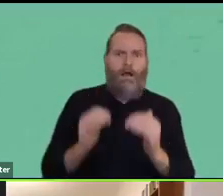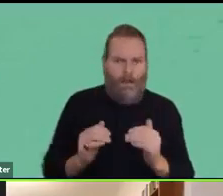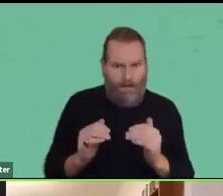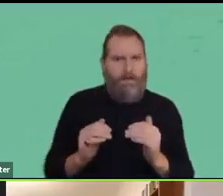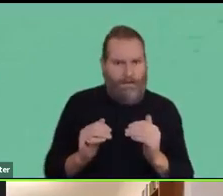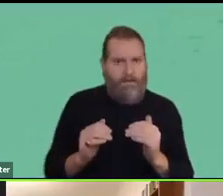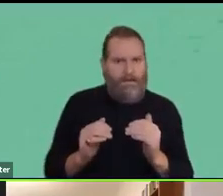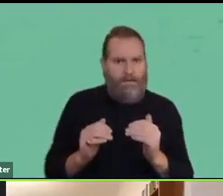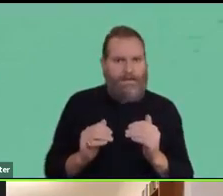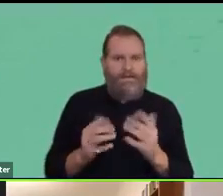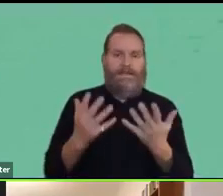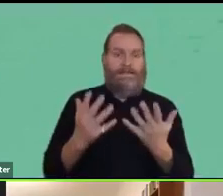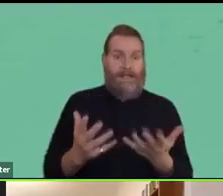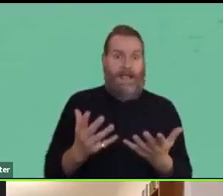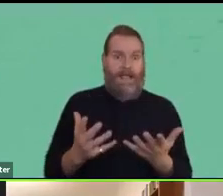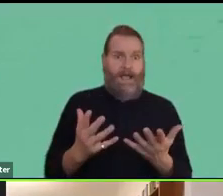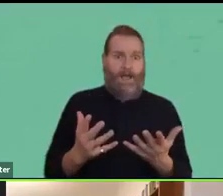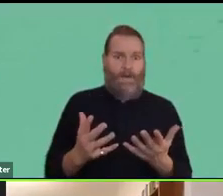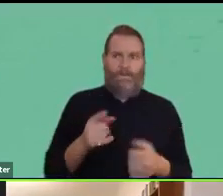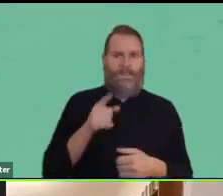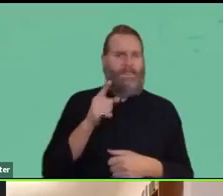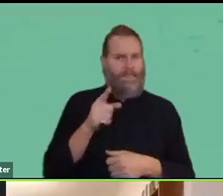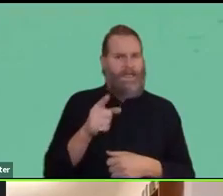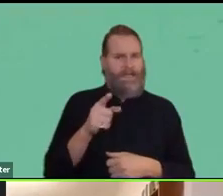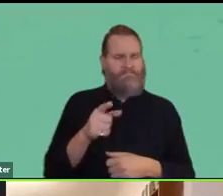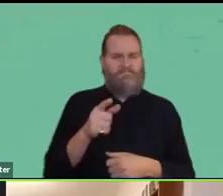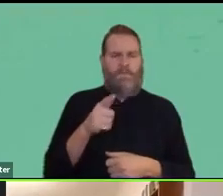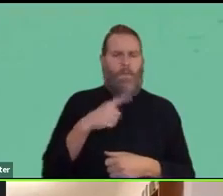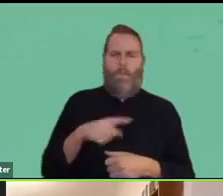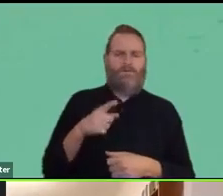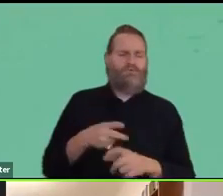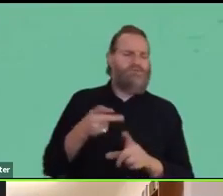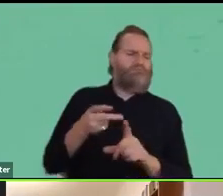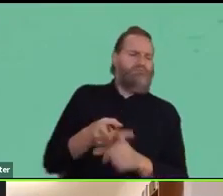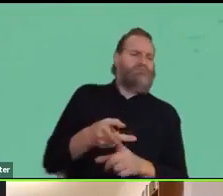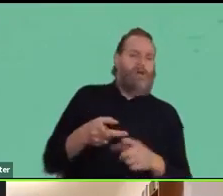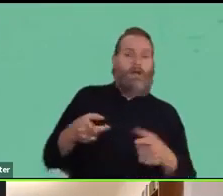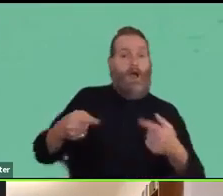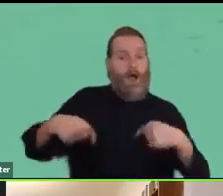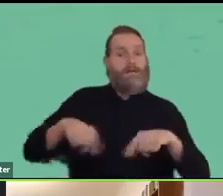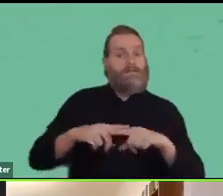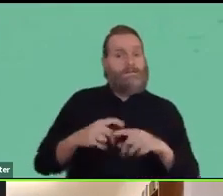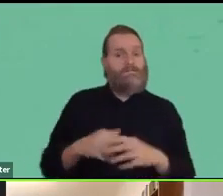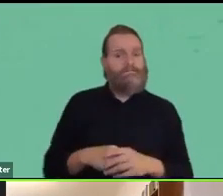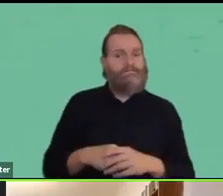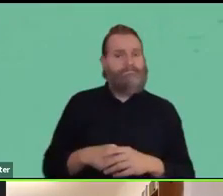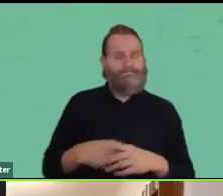out this dreadful attack not just to us but to involve local government workers,